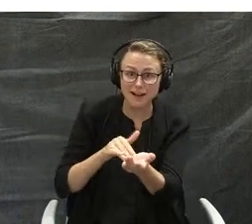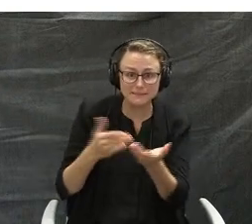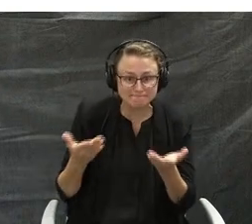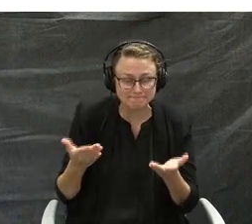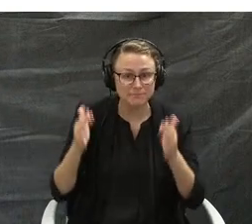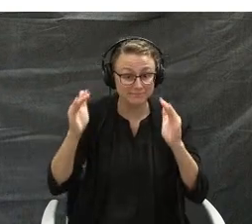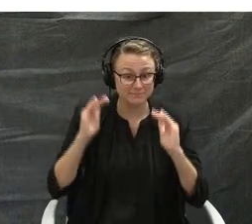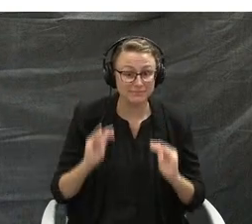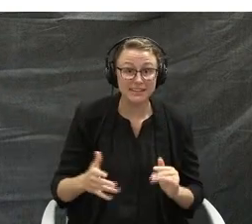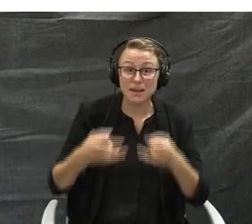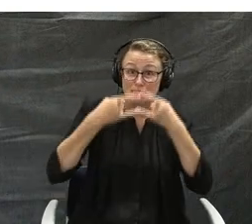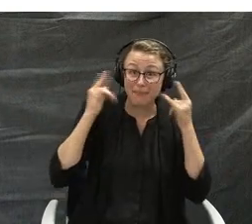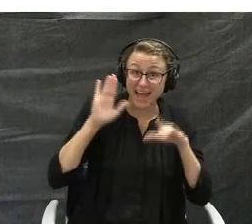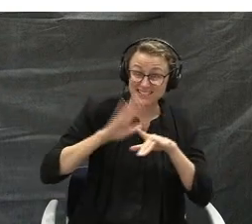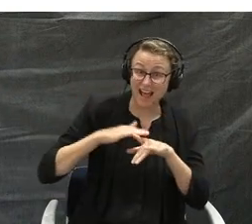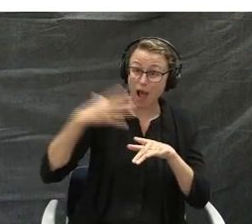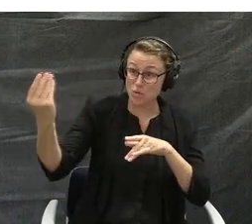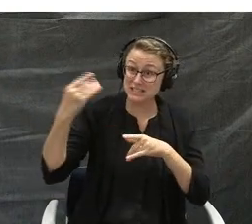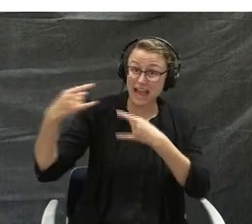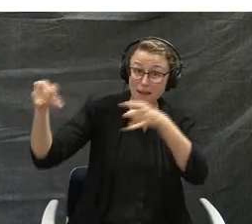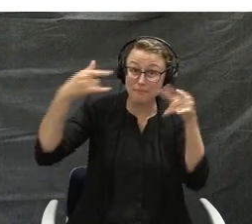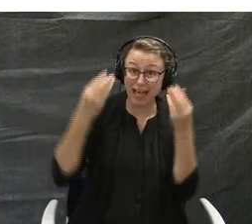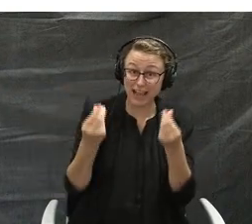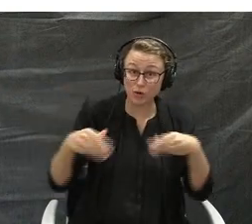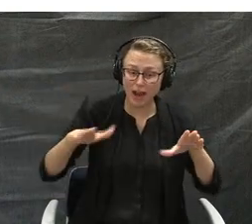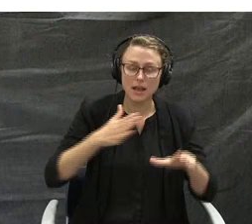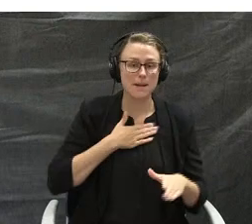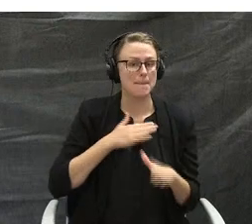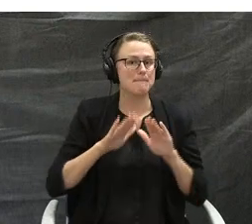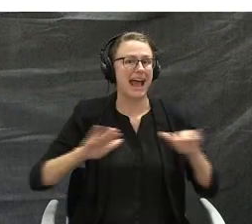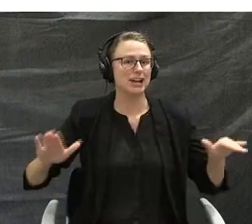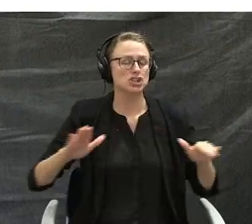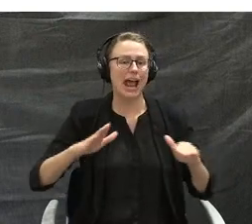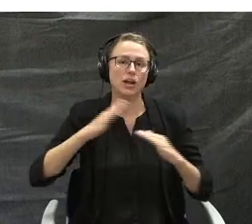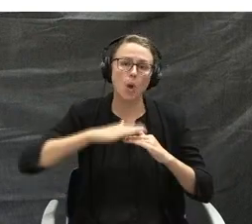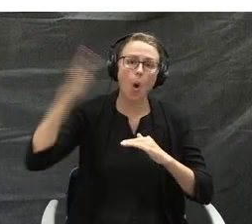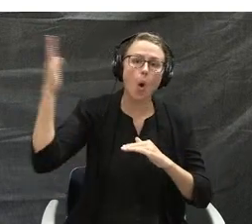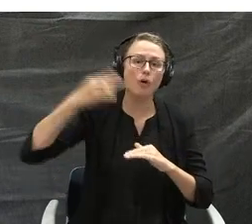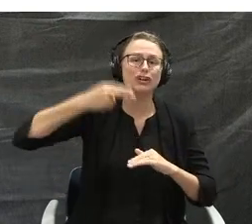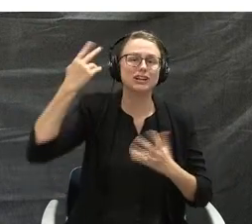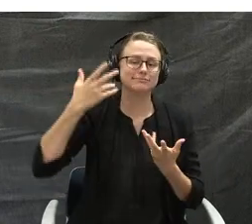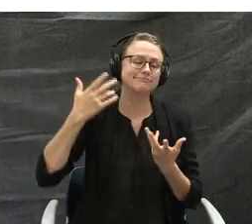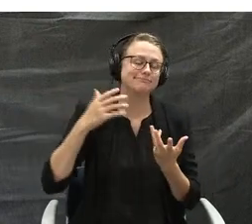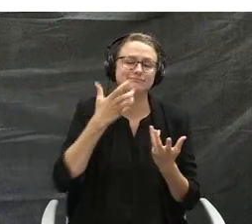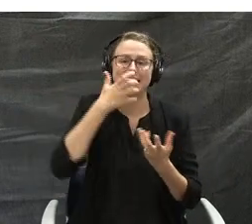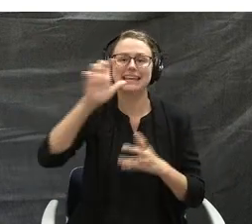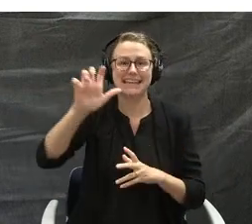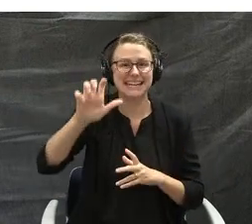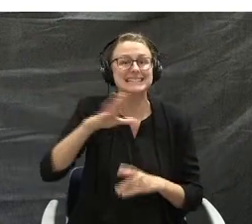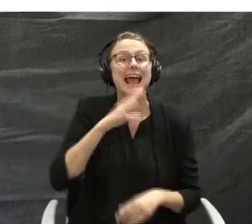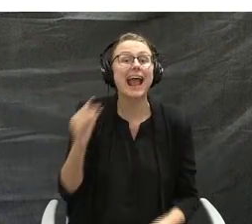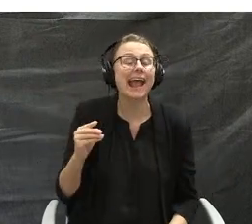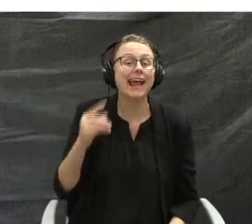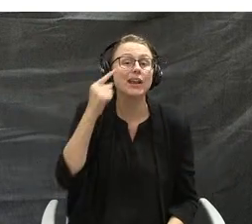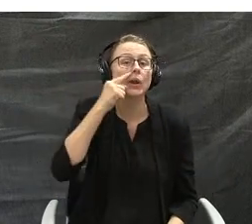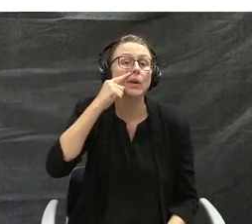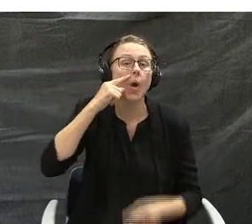wear masks on the playground? My child over heats. Easily and gets frequent bloody noses. So concerned with masks on the playground.